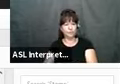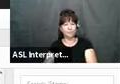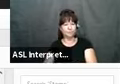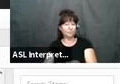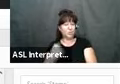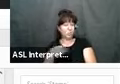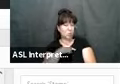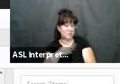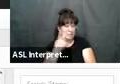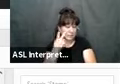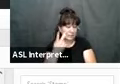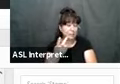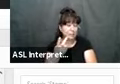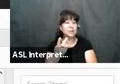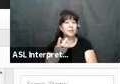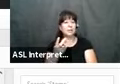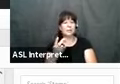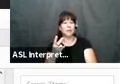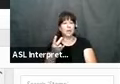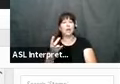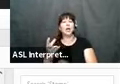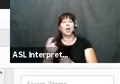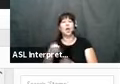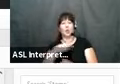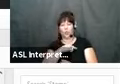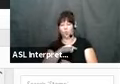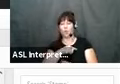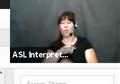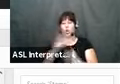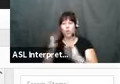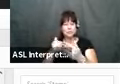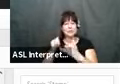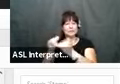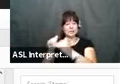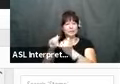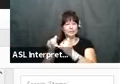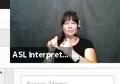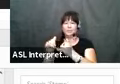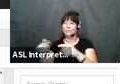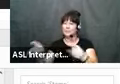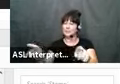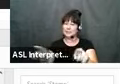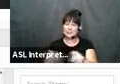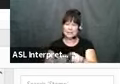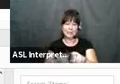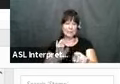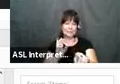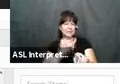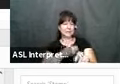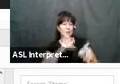Sonoma County's pattern of cases is similar to other counties that share our demographic industry and tourism profiles,